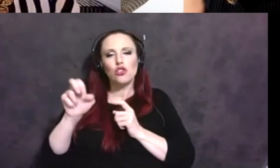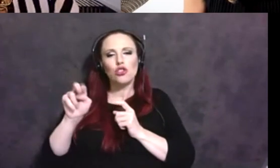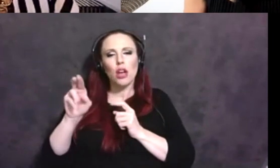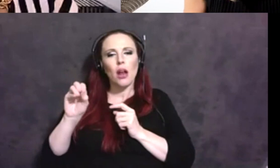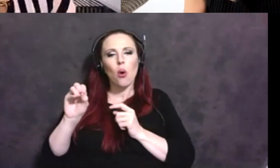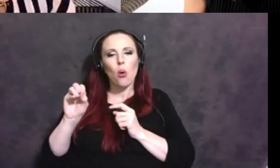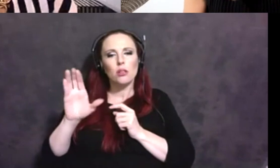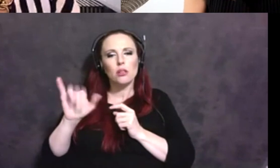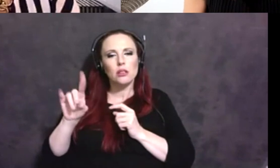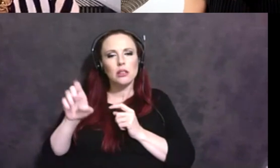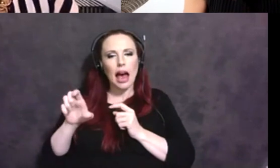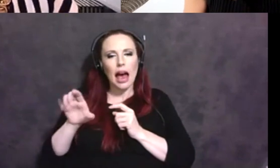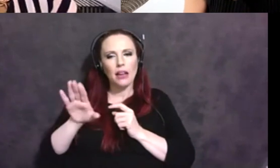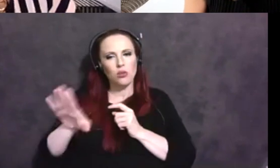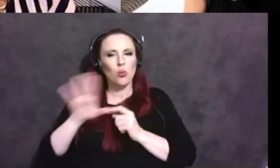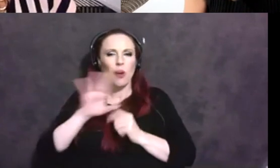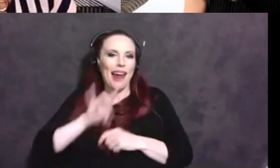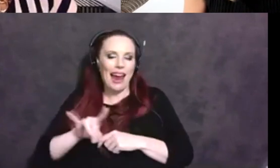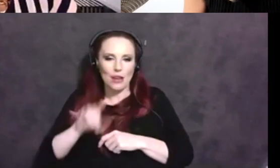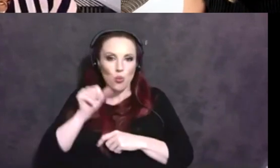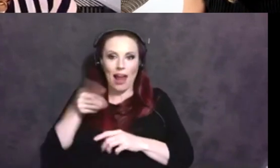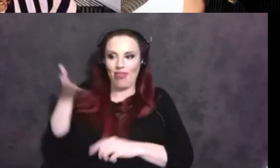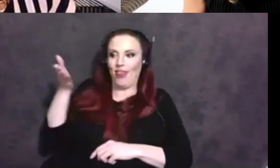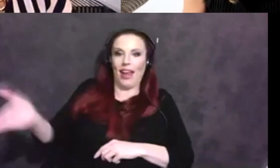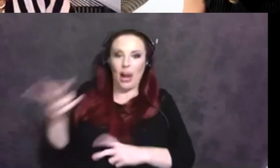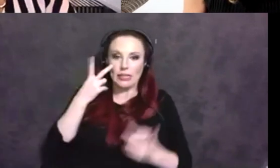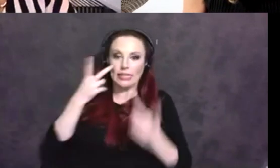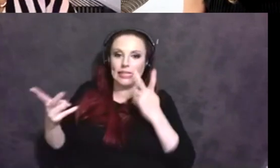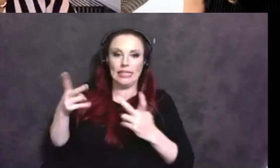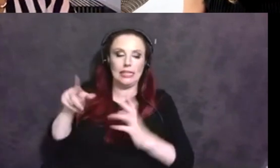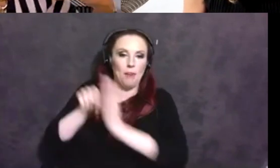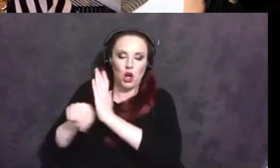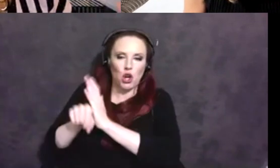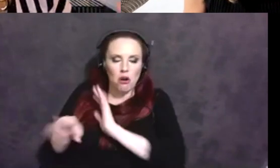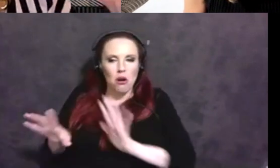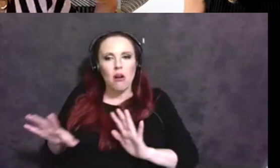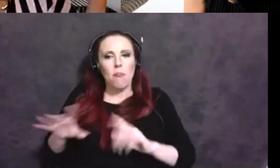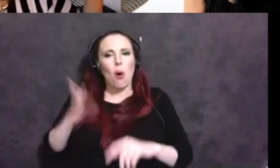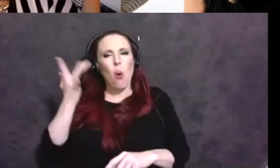When I started exploring, I would think, Ritu, you had racist bullying and there was the